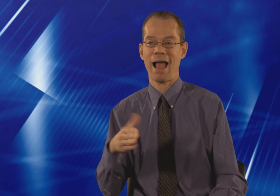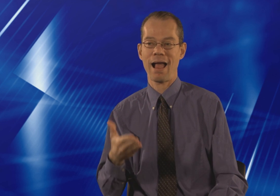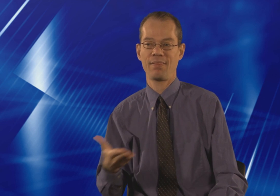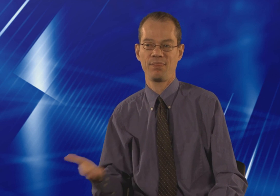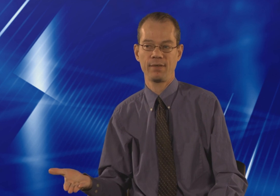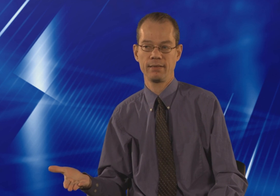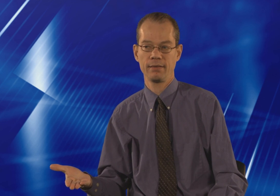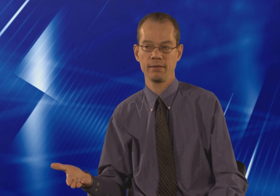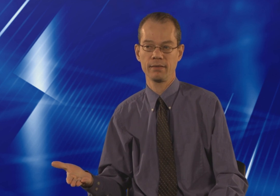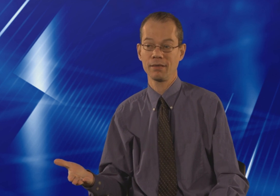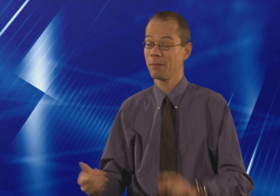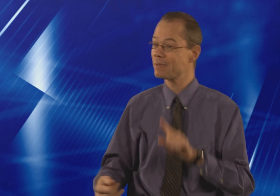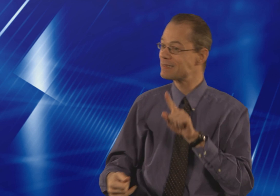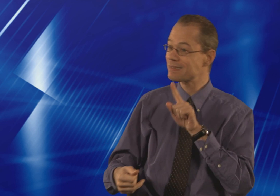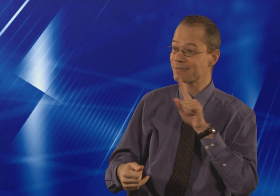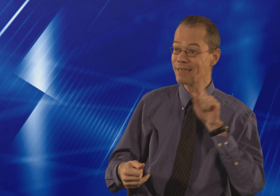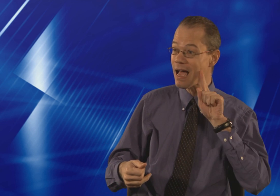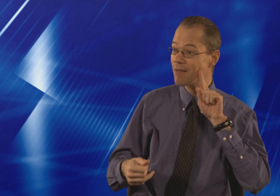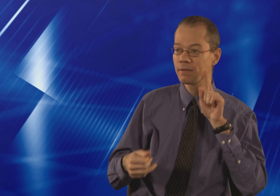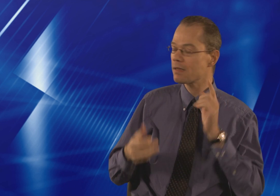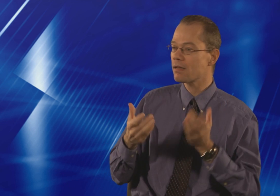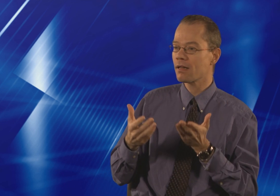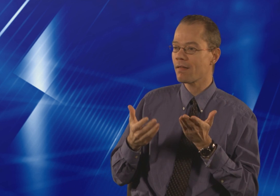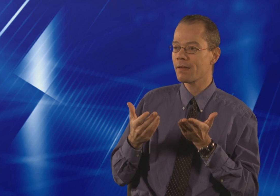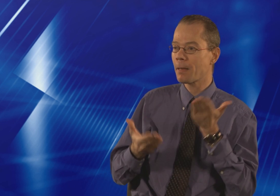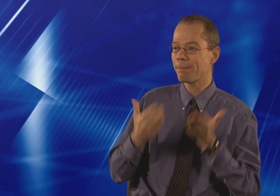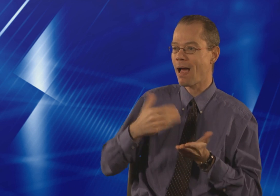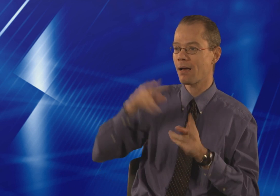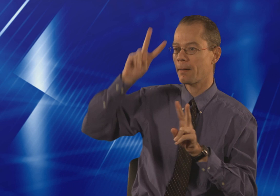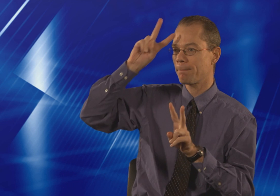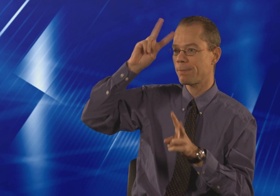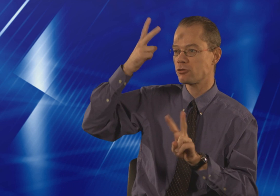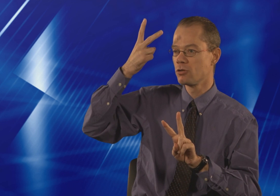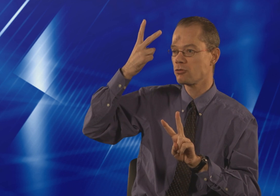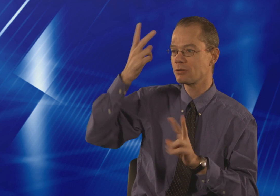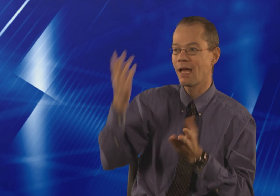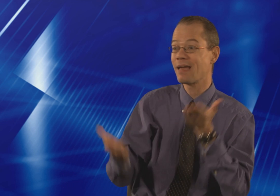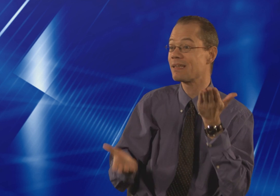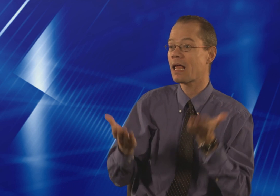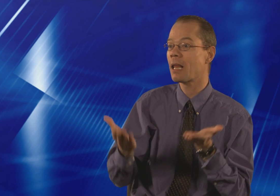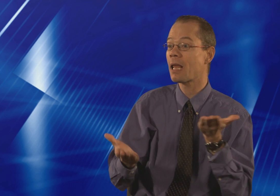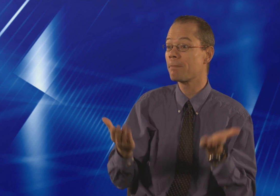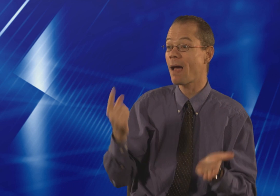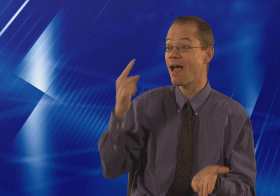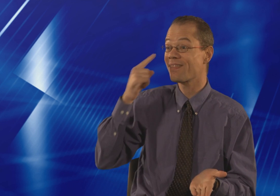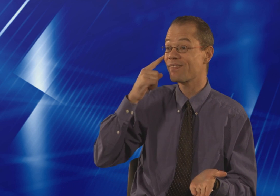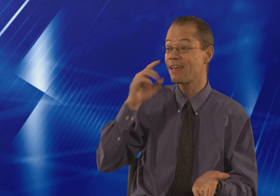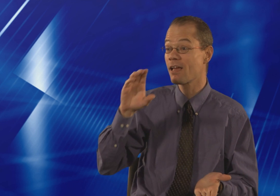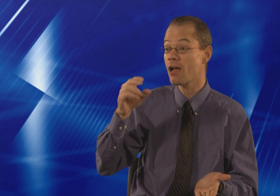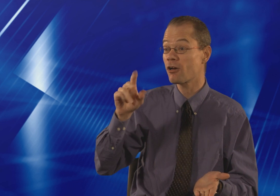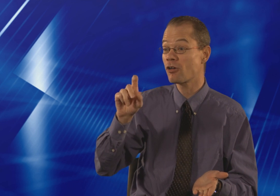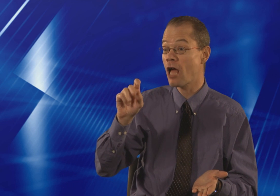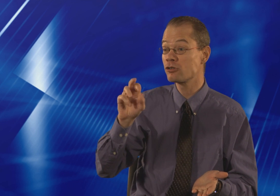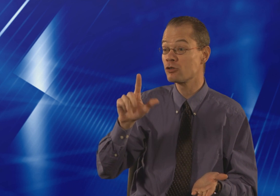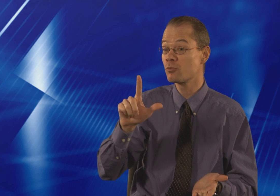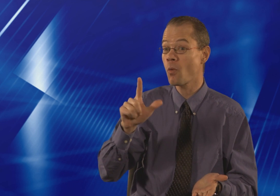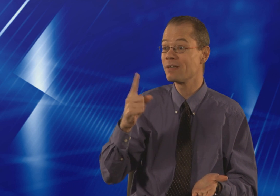They know it's a bad thing. But deaf people might misunderstand. They might think that cholesterol is